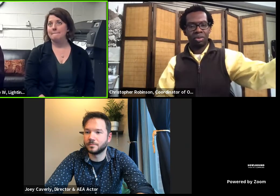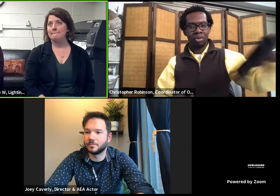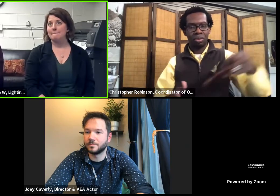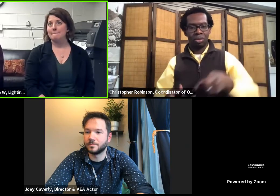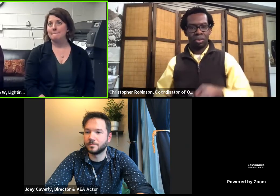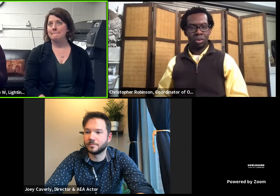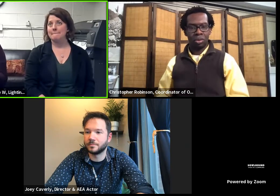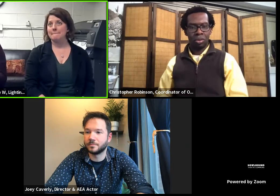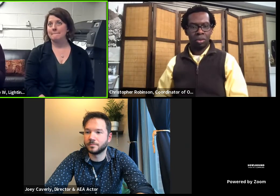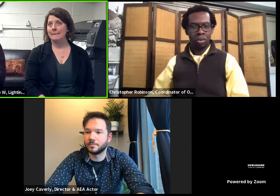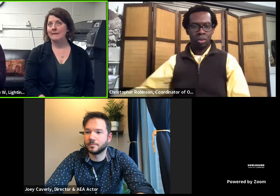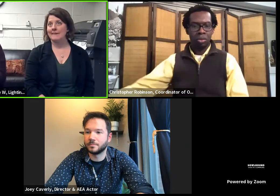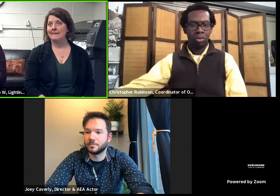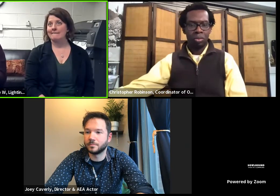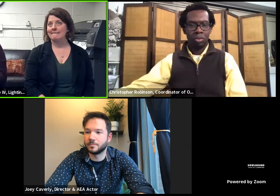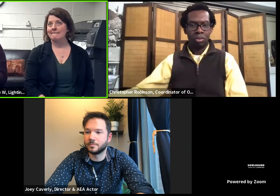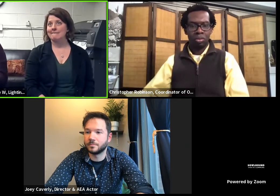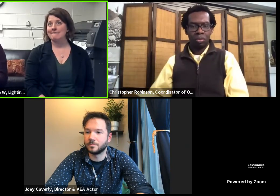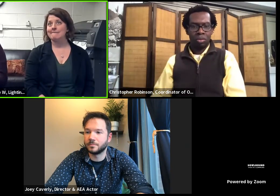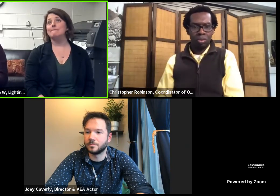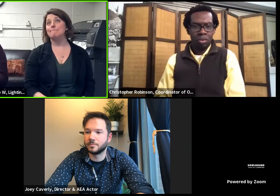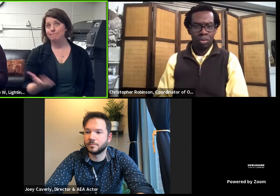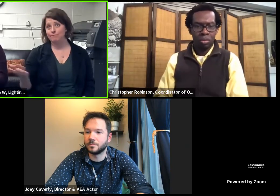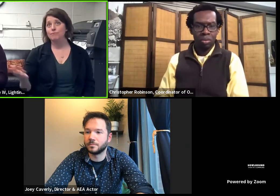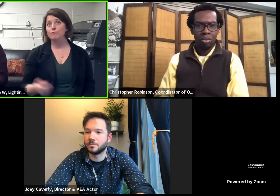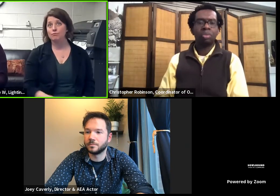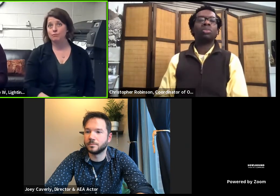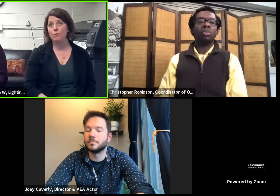if you're working on a script together,